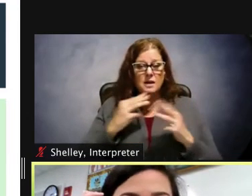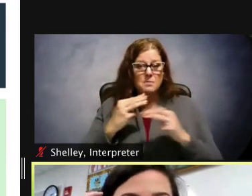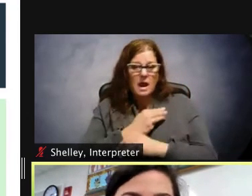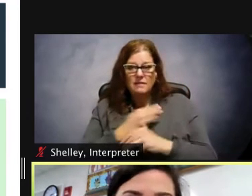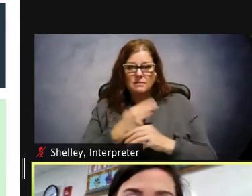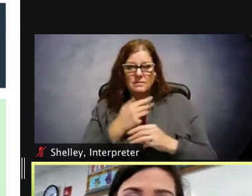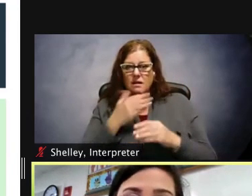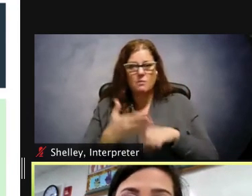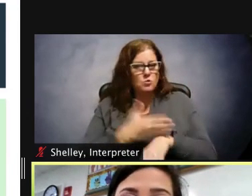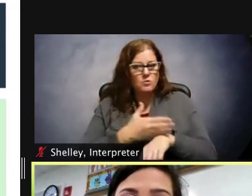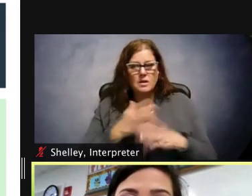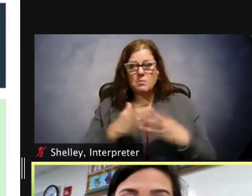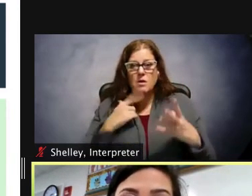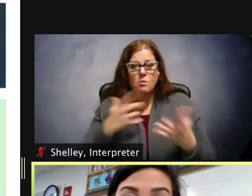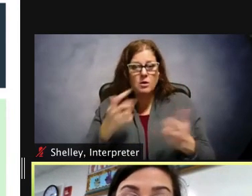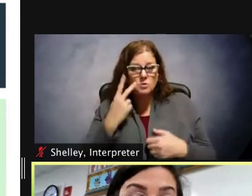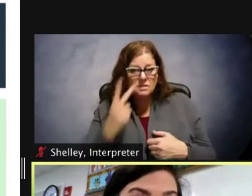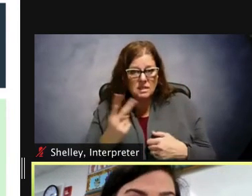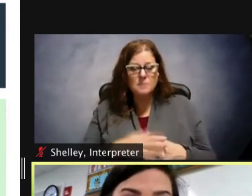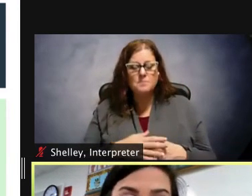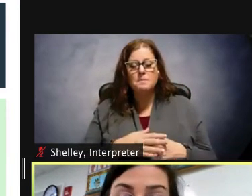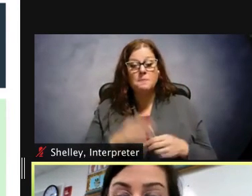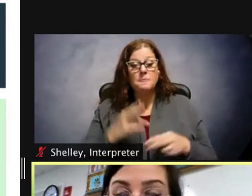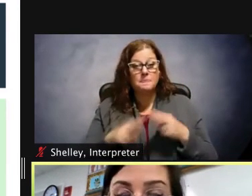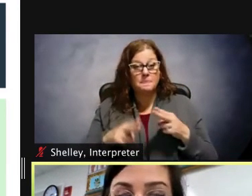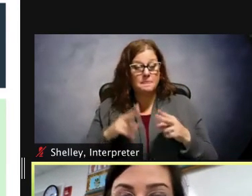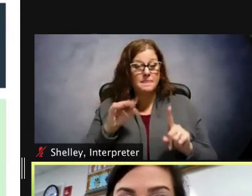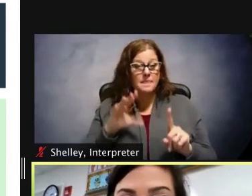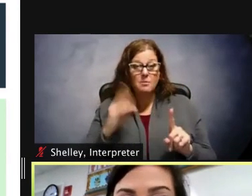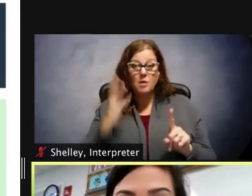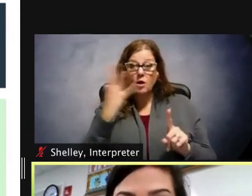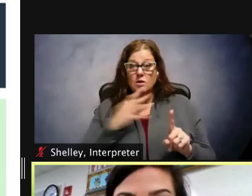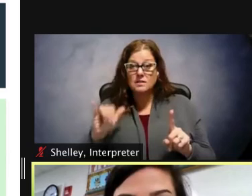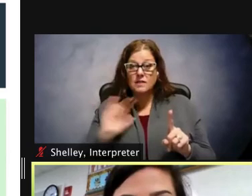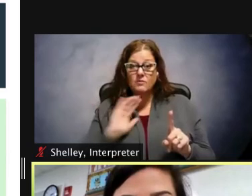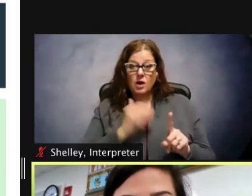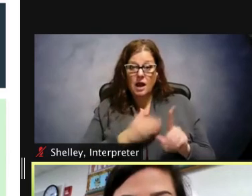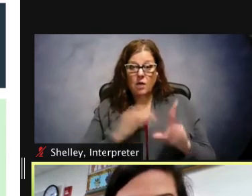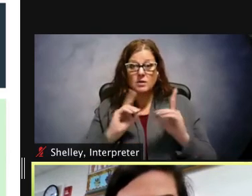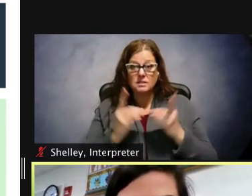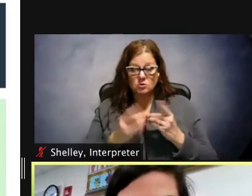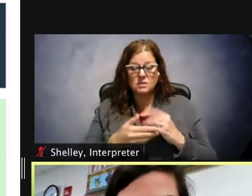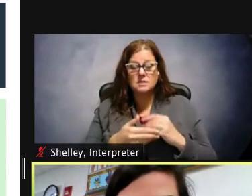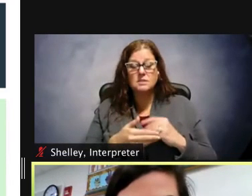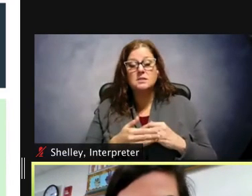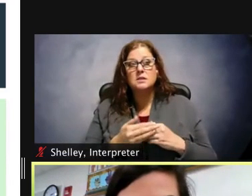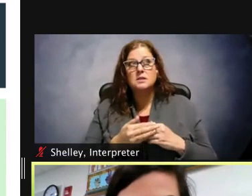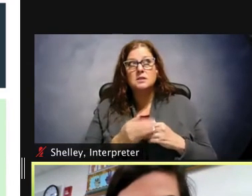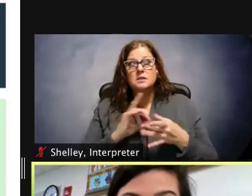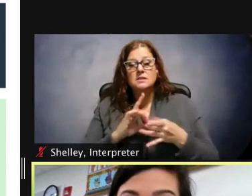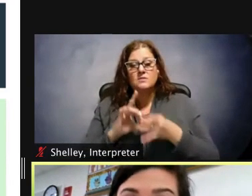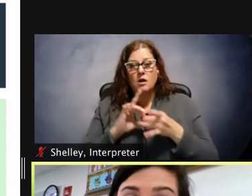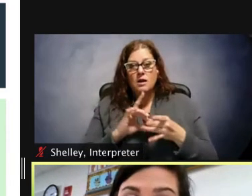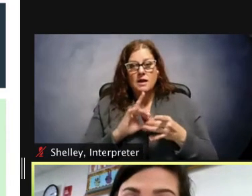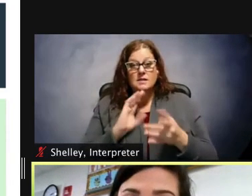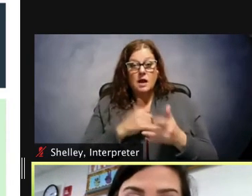So just a quick snapshot of what it looks like for our district as far as our continuum of services.